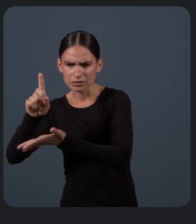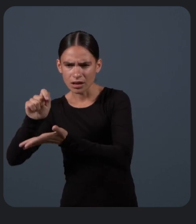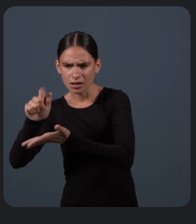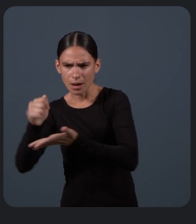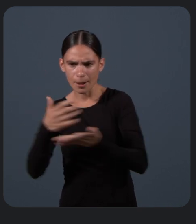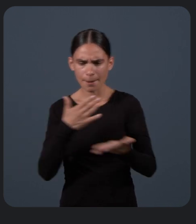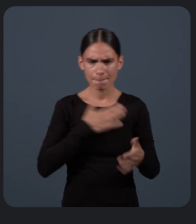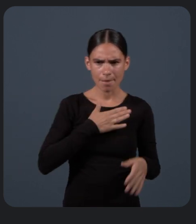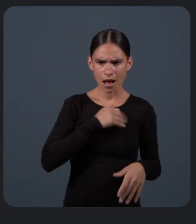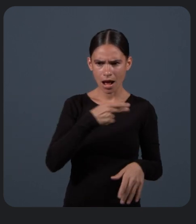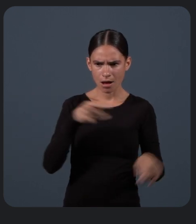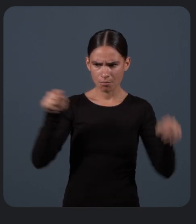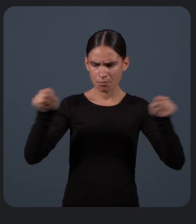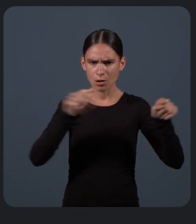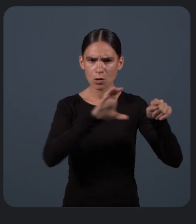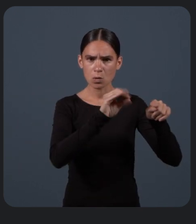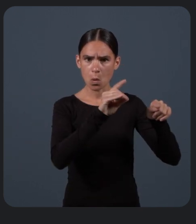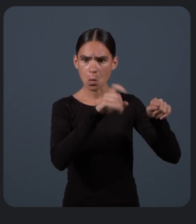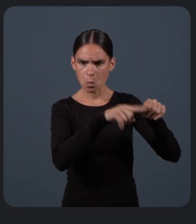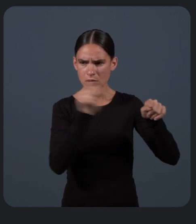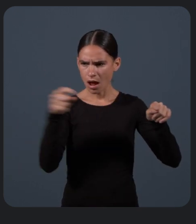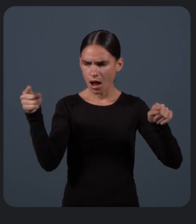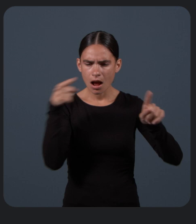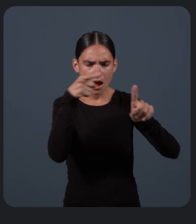to the exact lines of code that may be causing the crash.